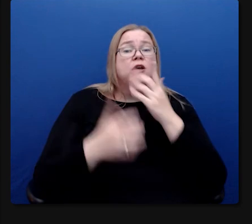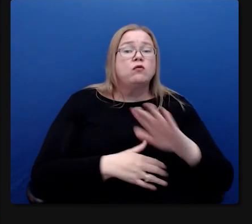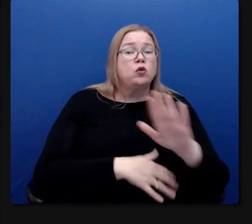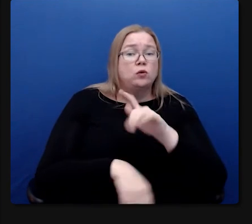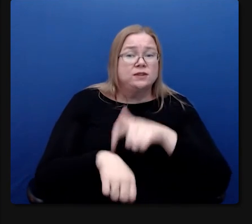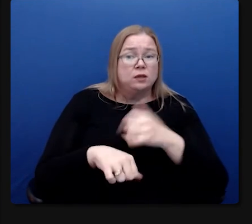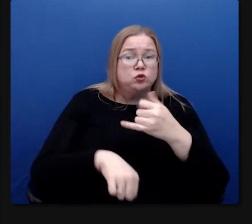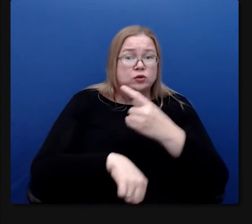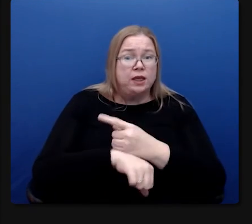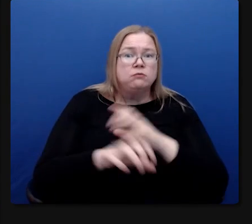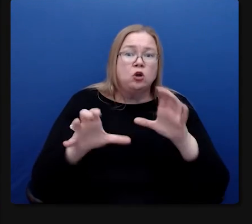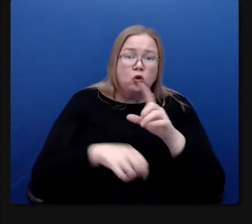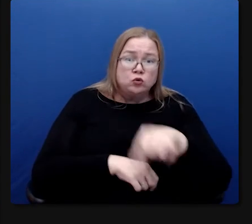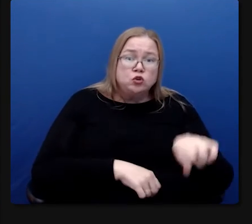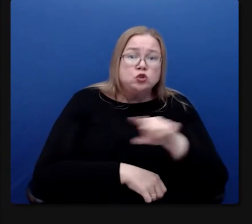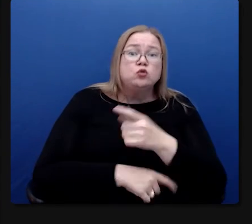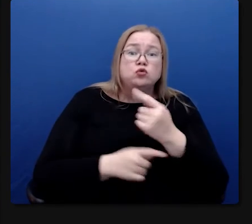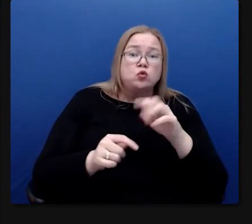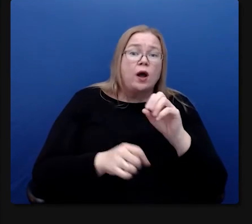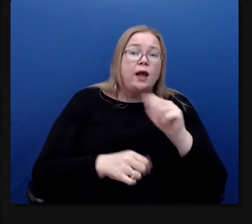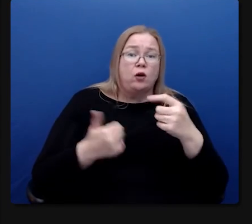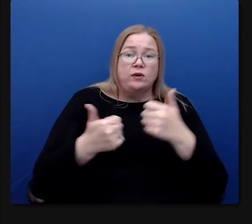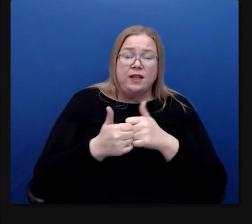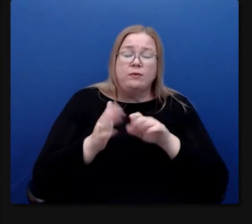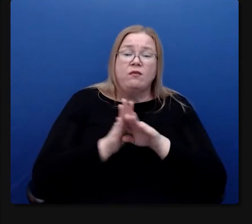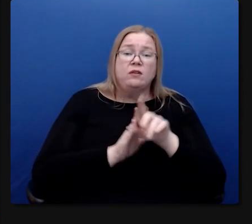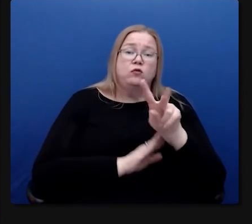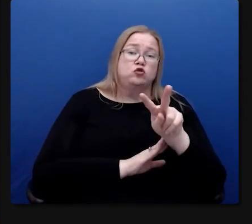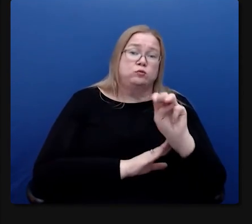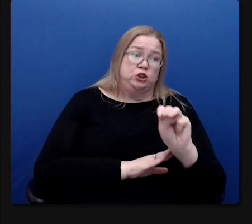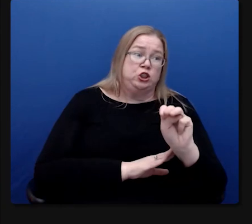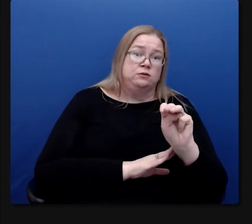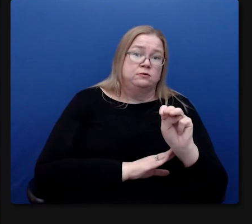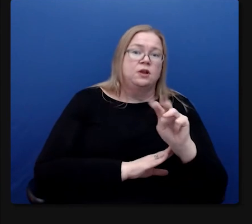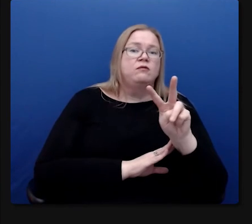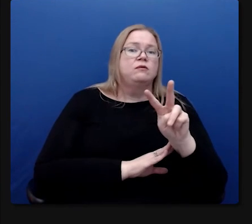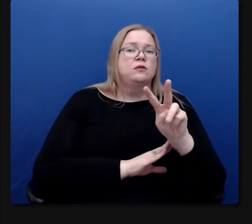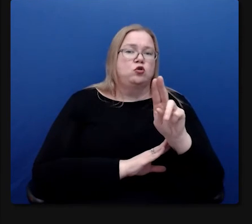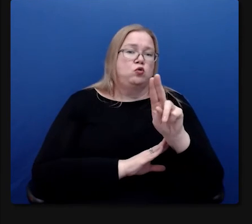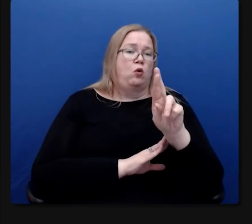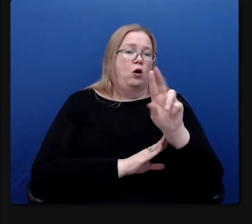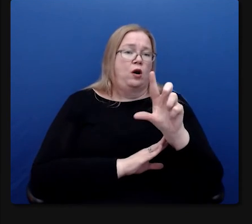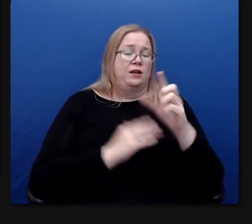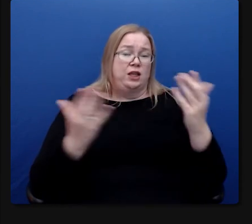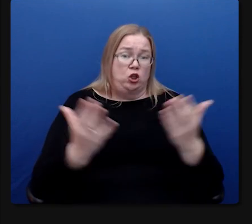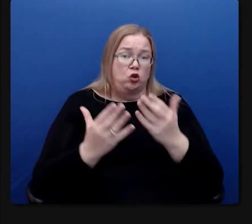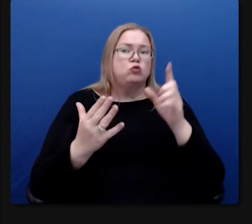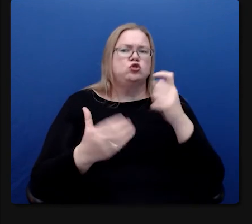I would like to thank you for your time today and encourage you to try out the Game Development Virtual Machine. The URLs on this slide